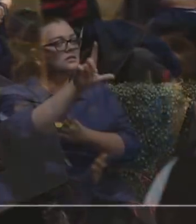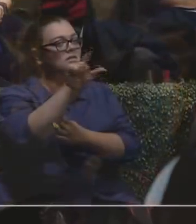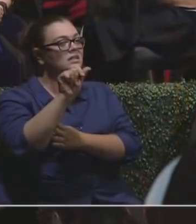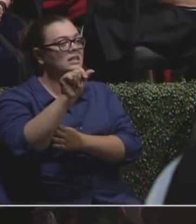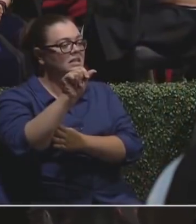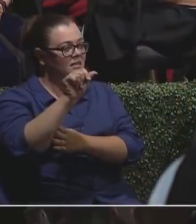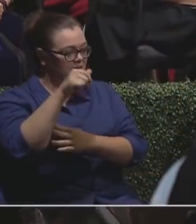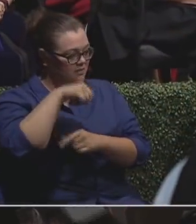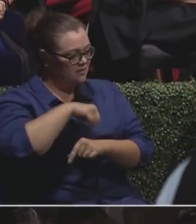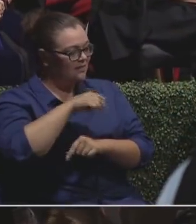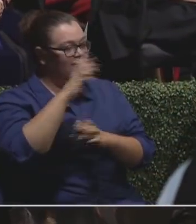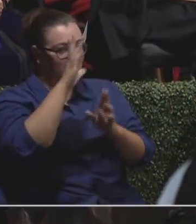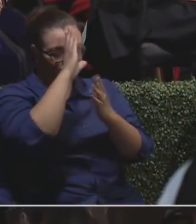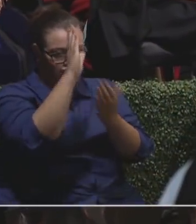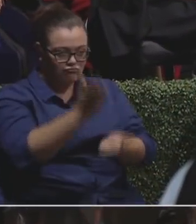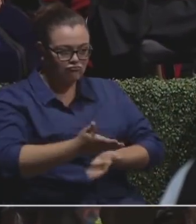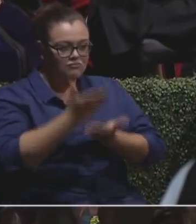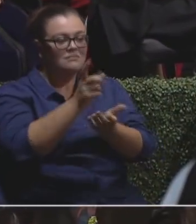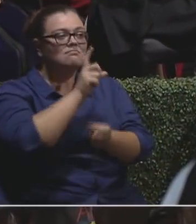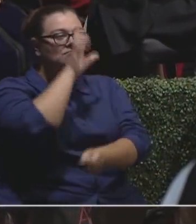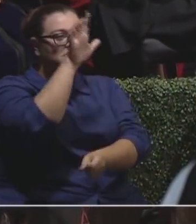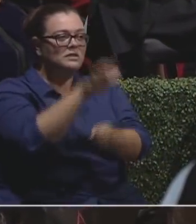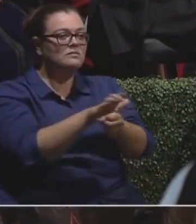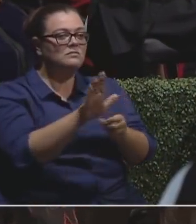BY THE AUTHORITY VESTED IN ME BY THE STATE OF CALIFORNIA AND BY THE TRUSTEES OF THE CALIFORNIA STATE UNIVERSITY, I